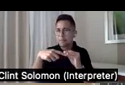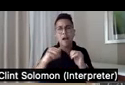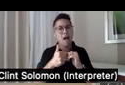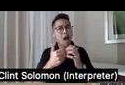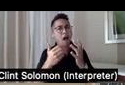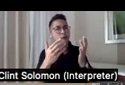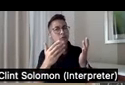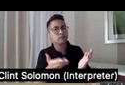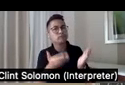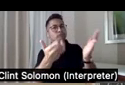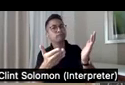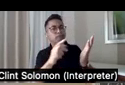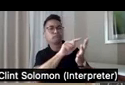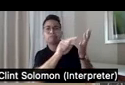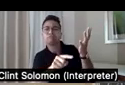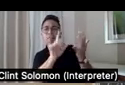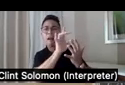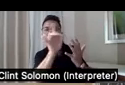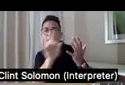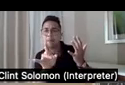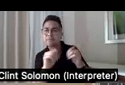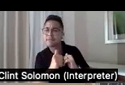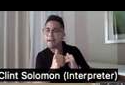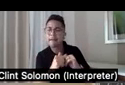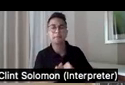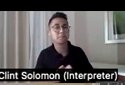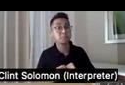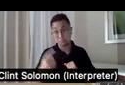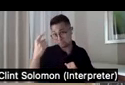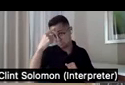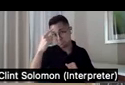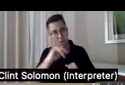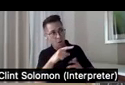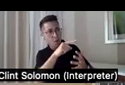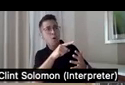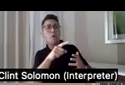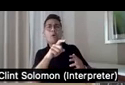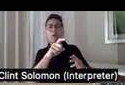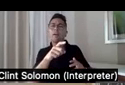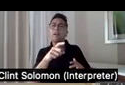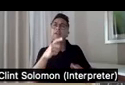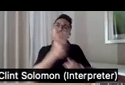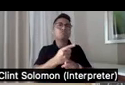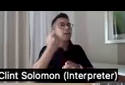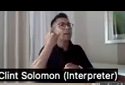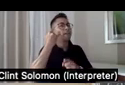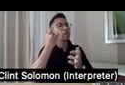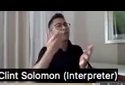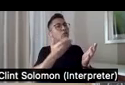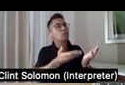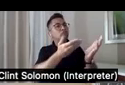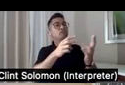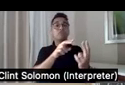we have selected so if we think that it's correct to offer a selection from two options we have to